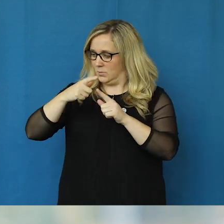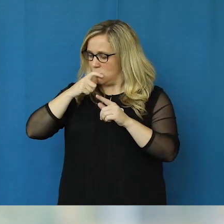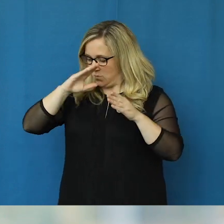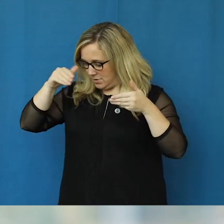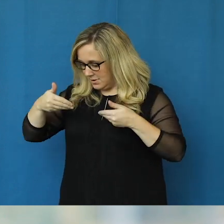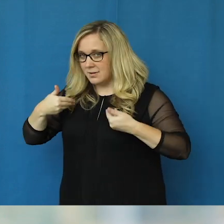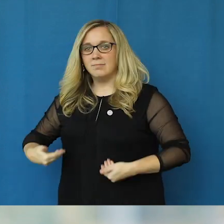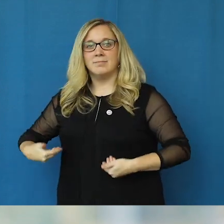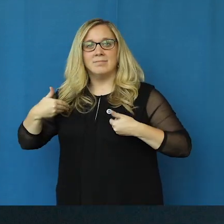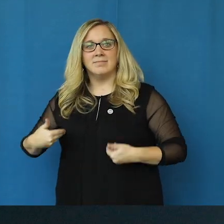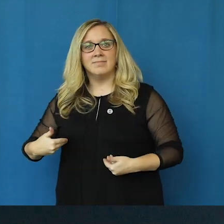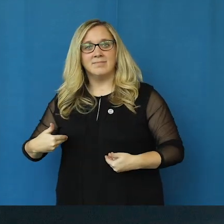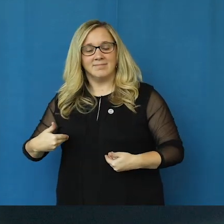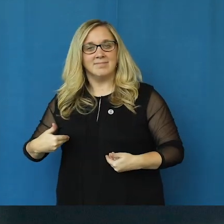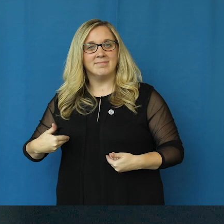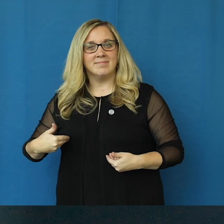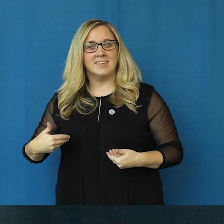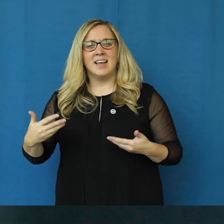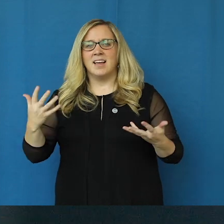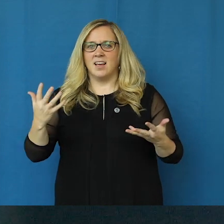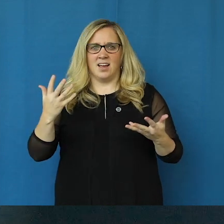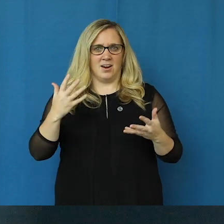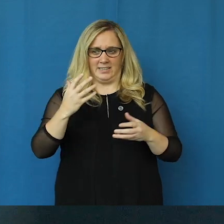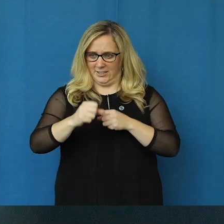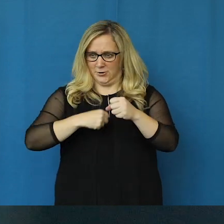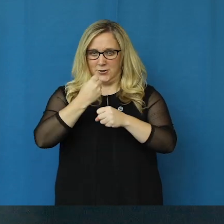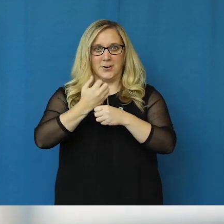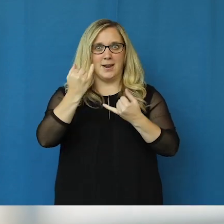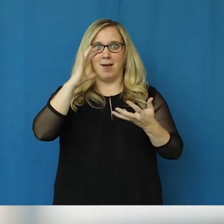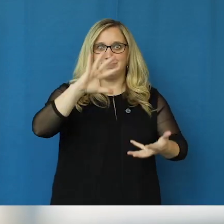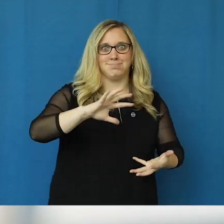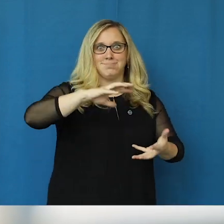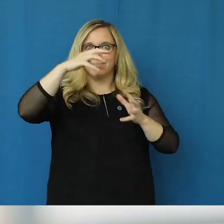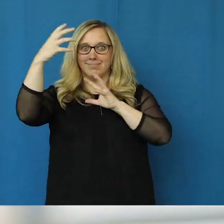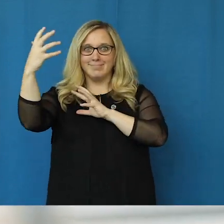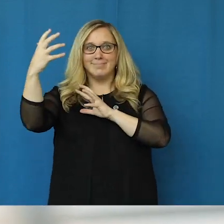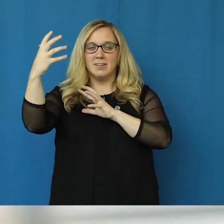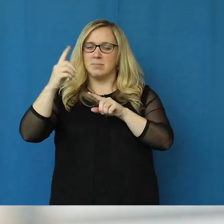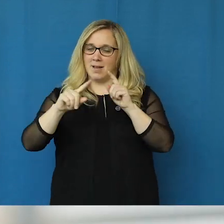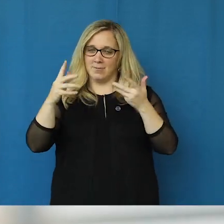world that we live in today. Our year together got flipped upside down, but I think there is so much we have learned